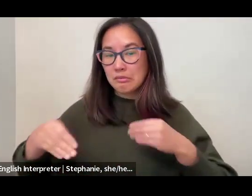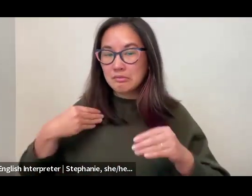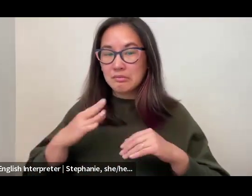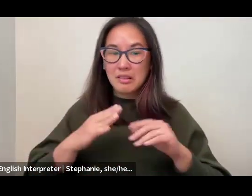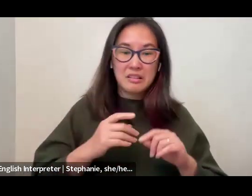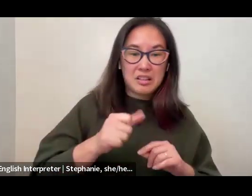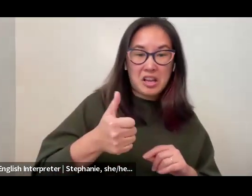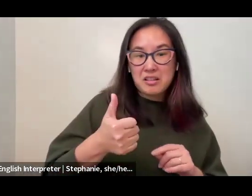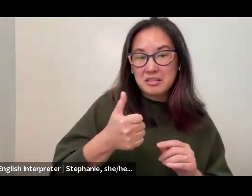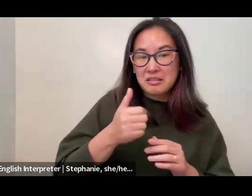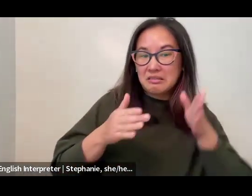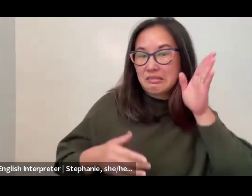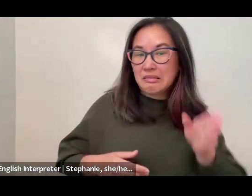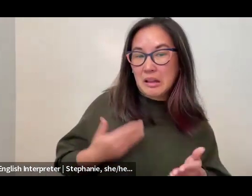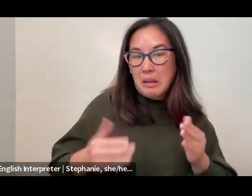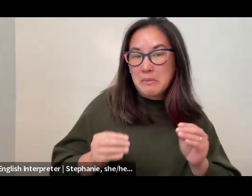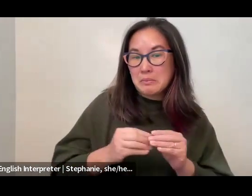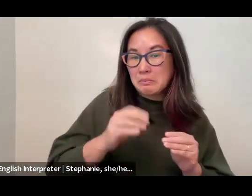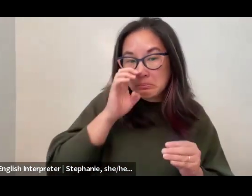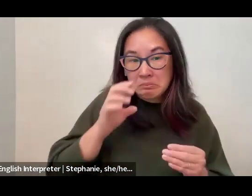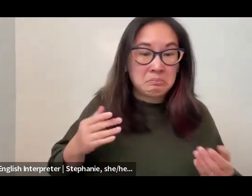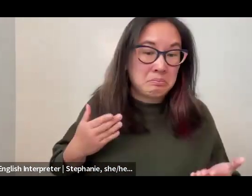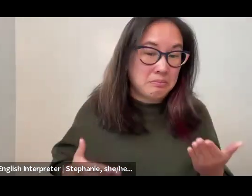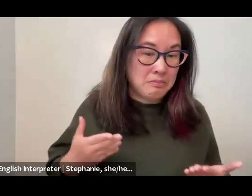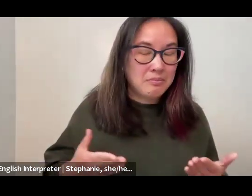So, I do want to caution you, when you're working on your own time,